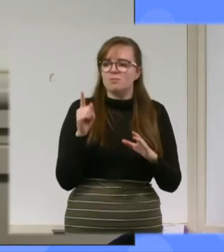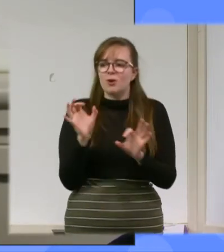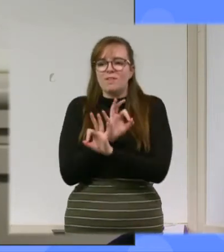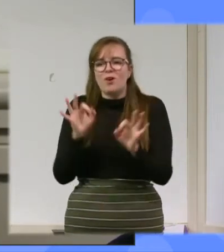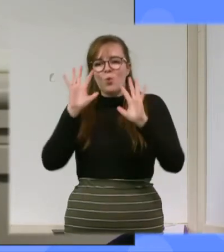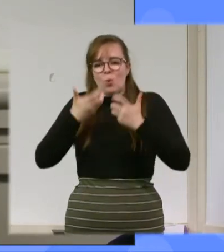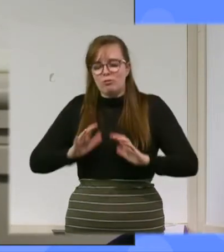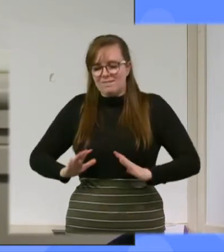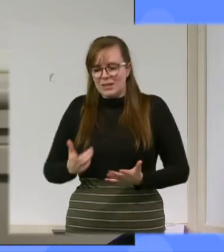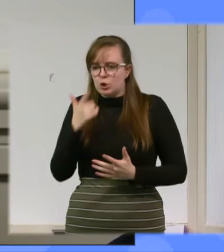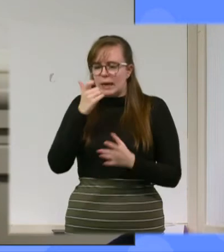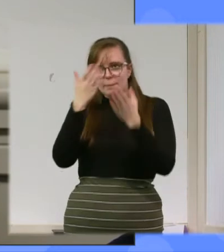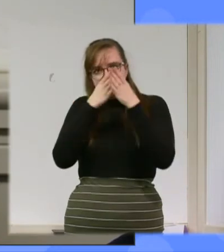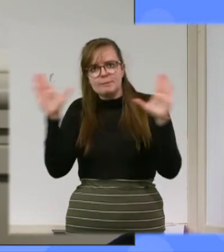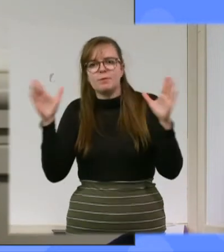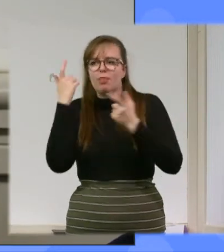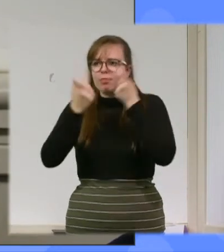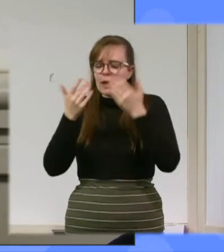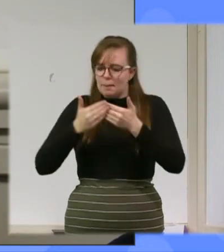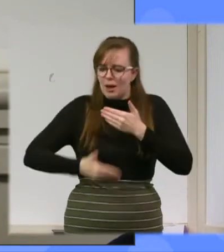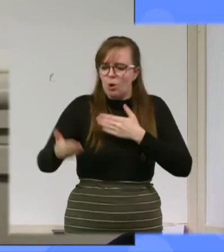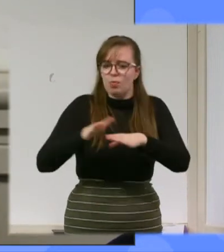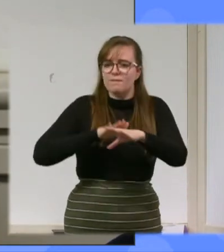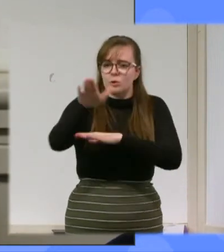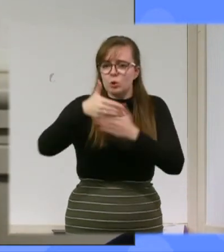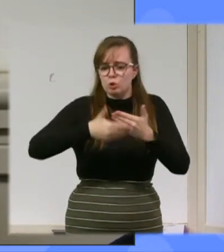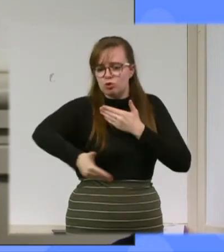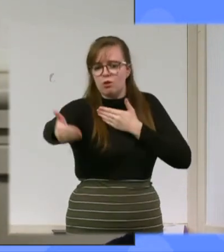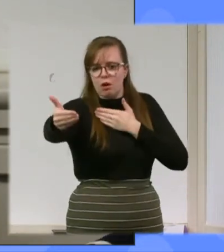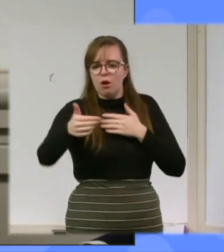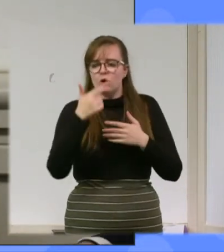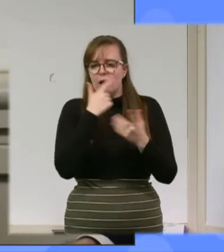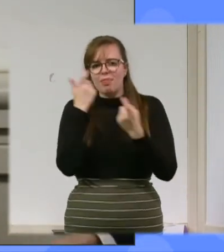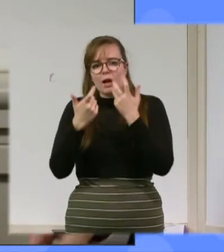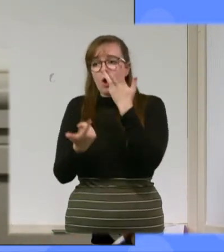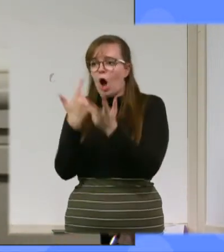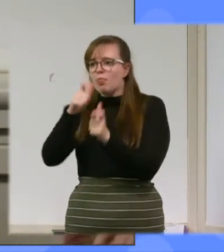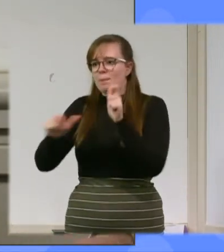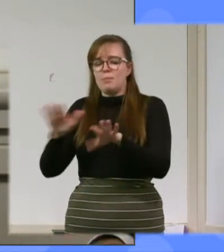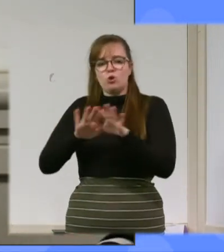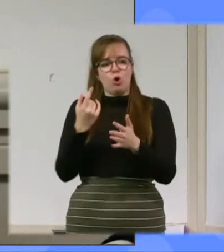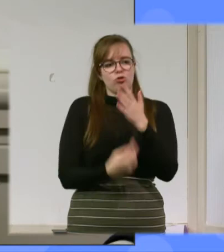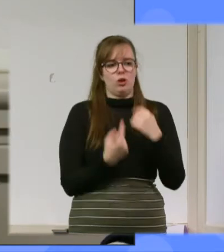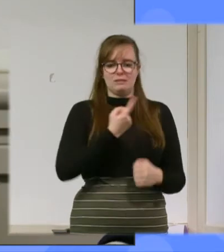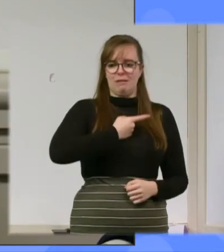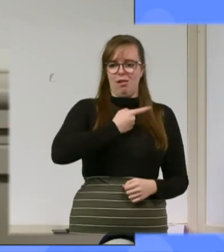you can be open-minded and think about the about the future you can think about people other than yourselves and this is your power you have something that